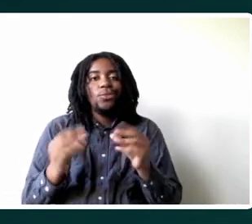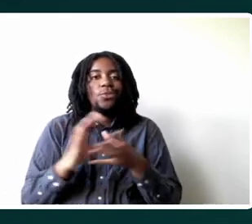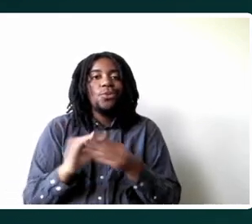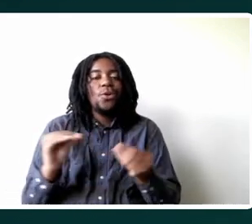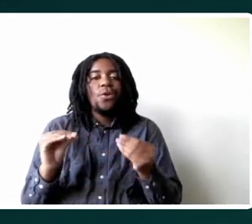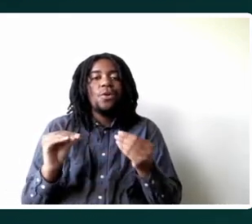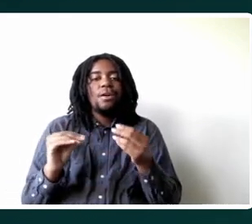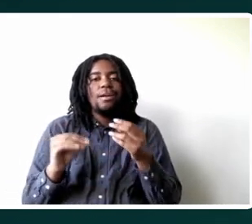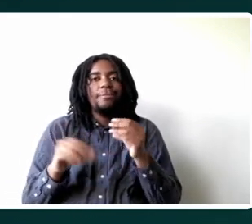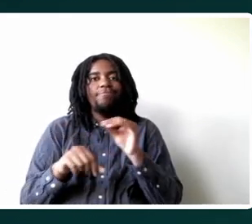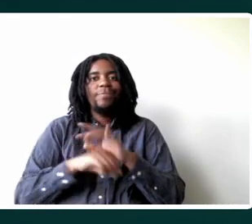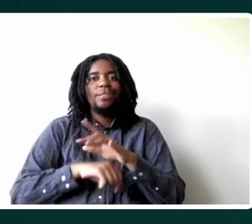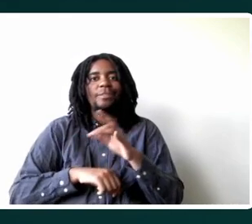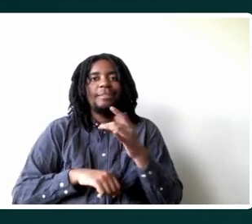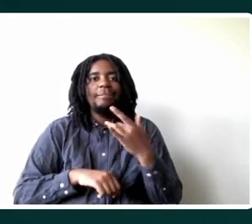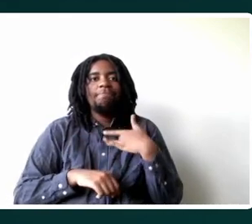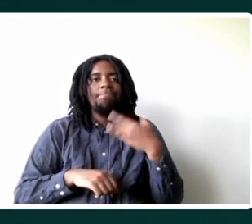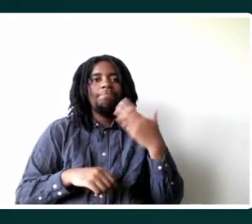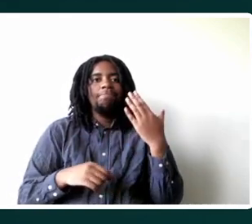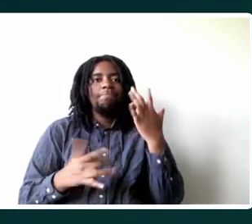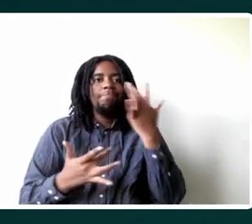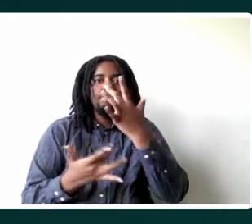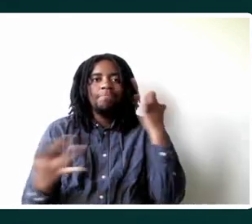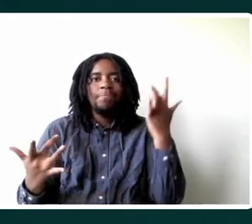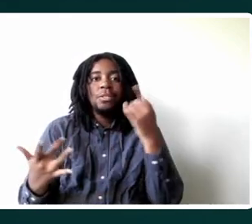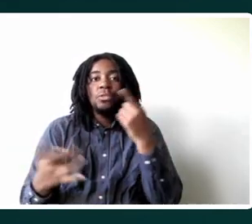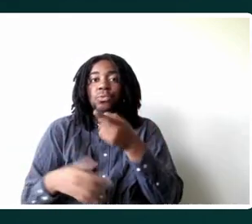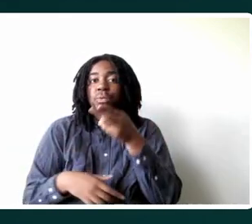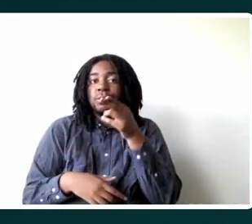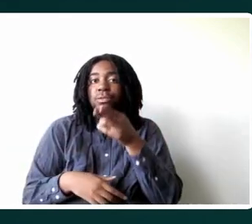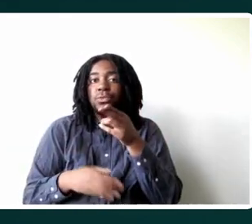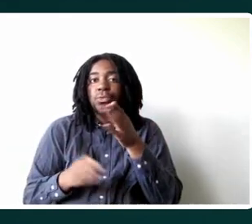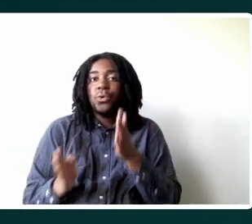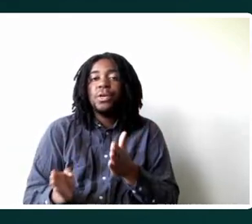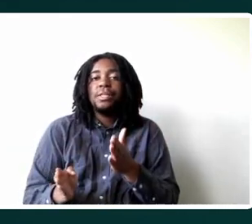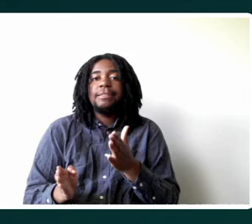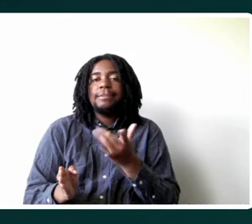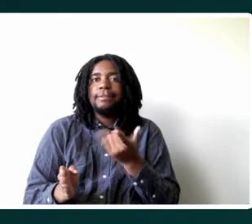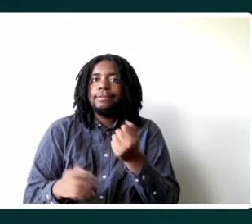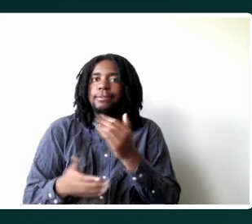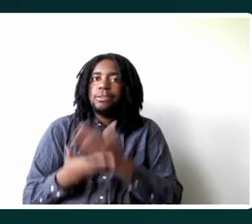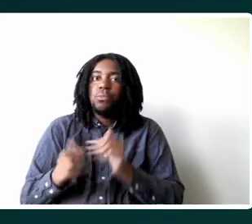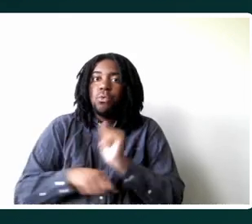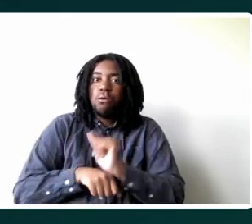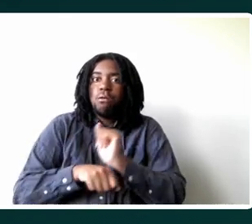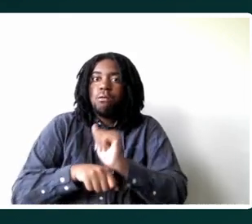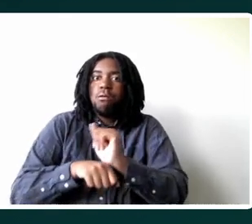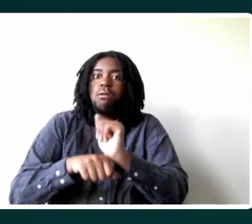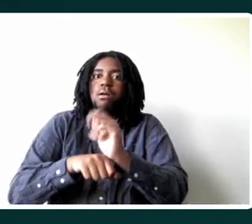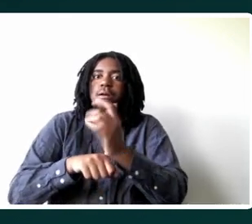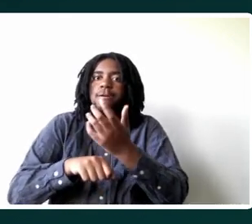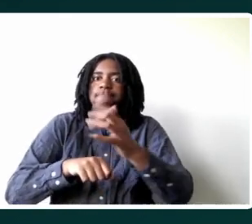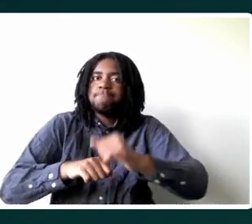you as a historian had some work to do in order to uncover his stories and other stories like